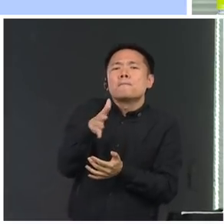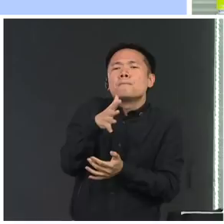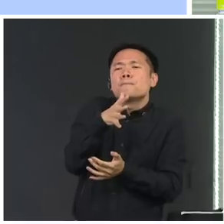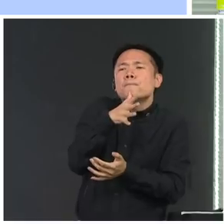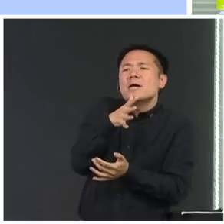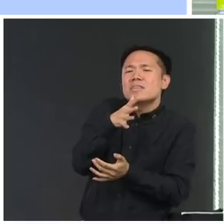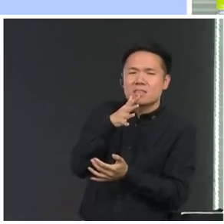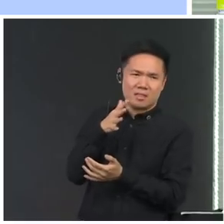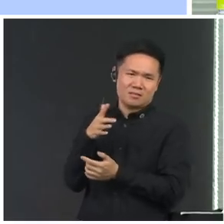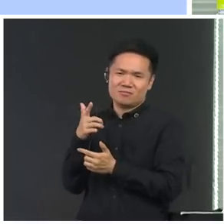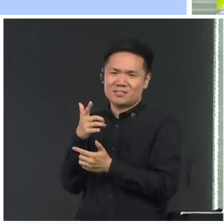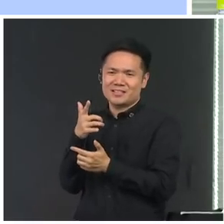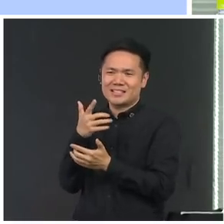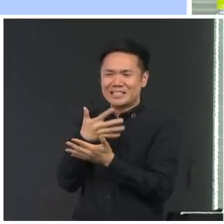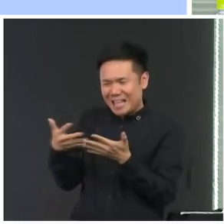So that's the meaning of the mother tongue.